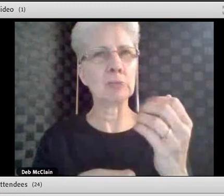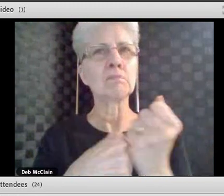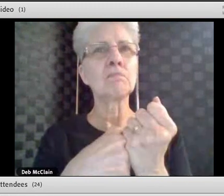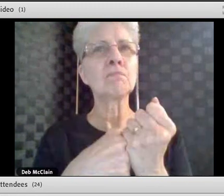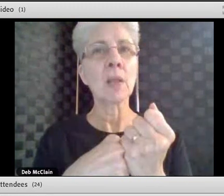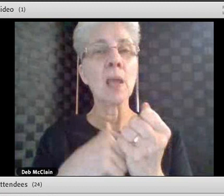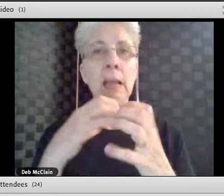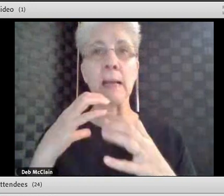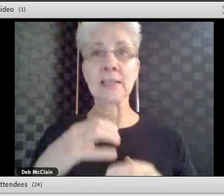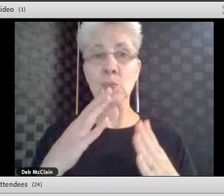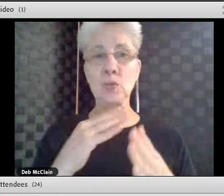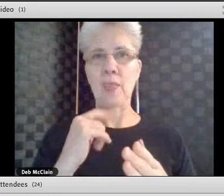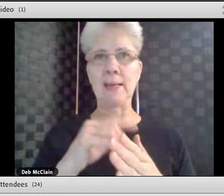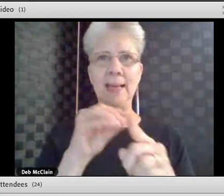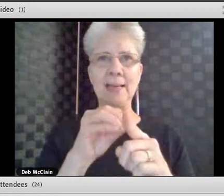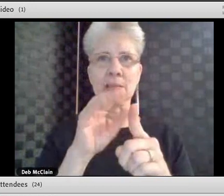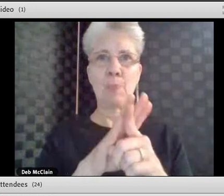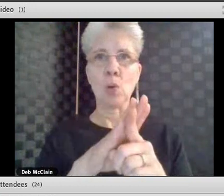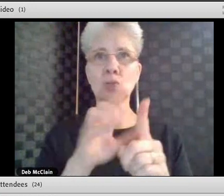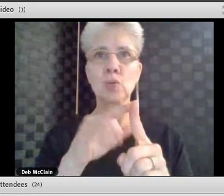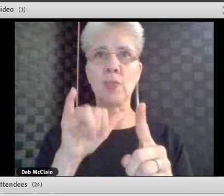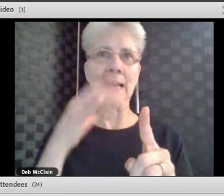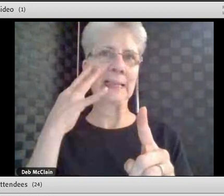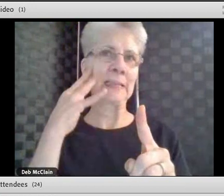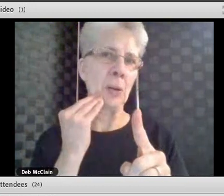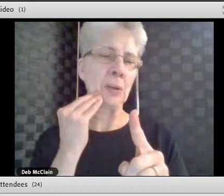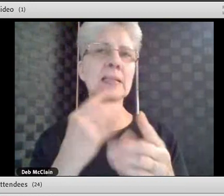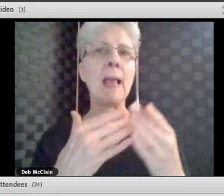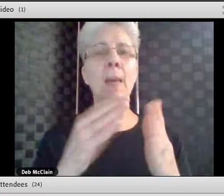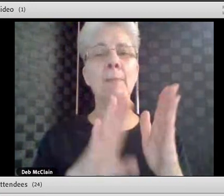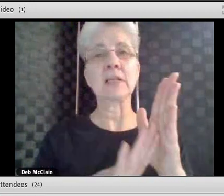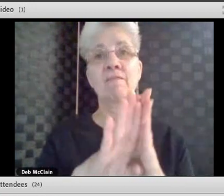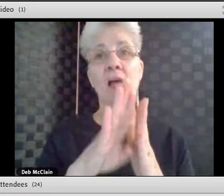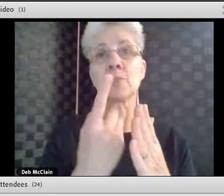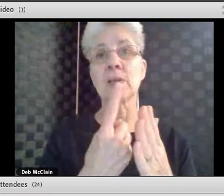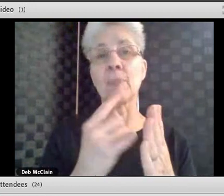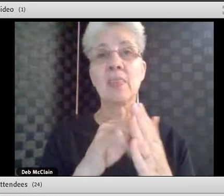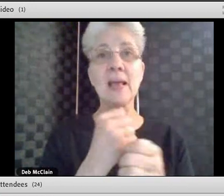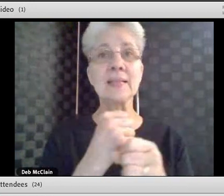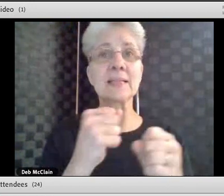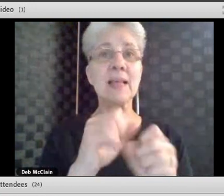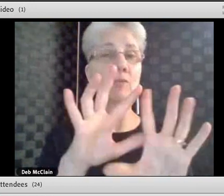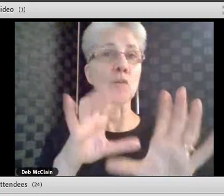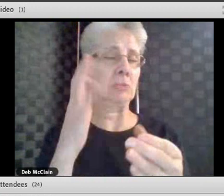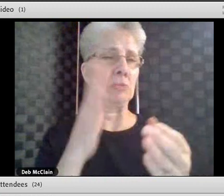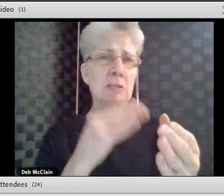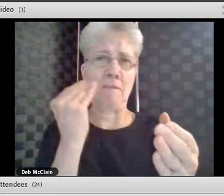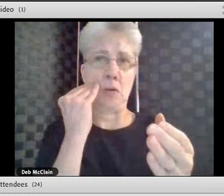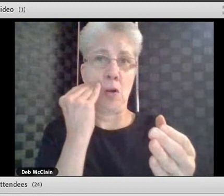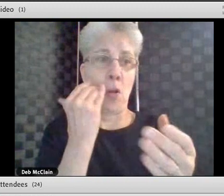and we need to be there for our customers so they can have exposure to it, and maybe even they'll develop something that saves the world.